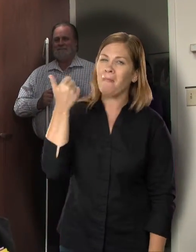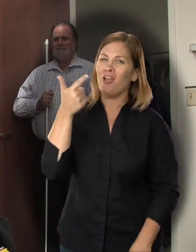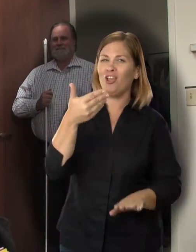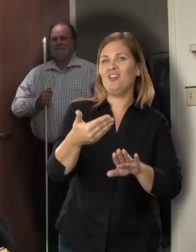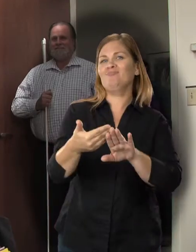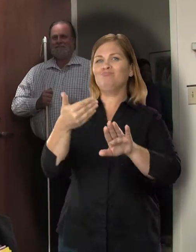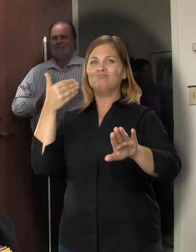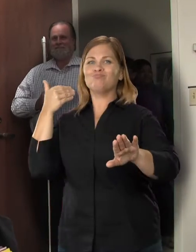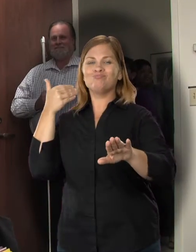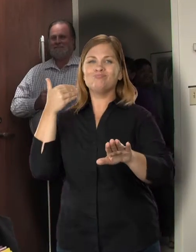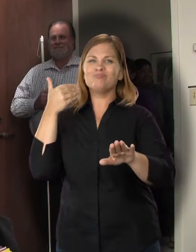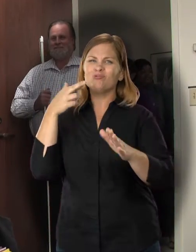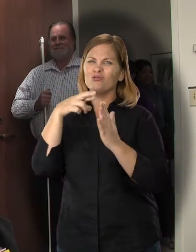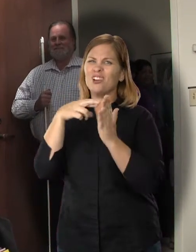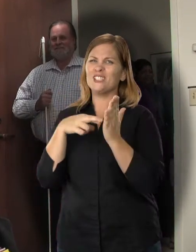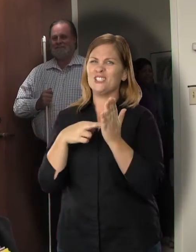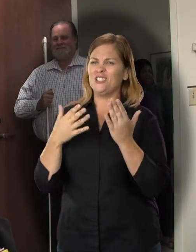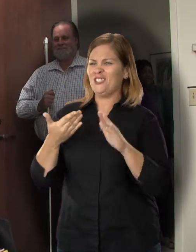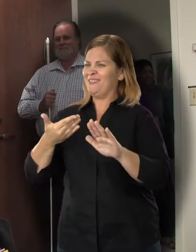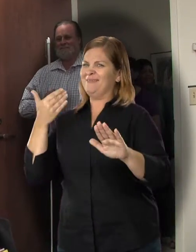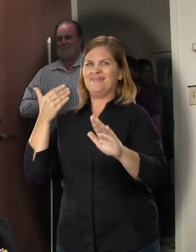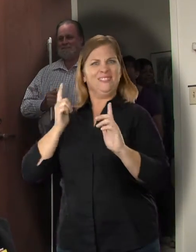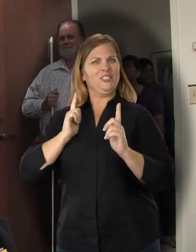Registering to vote before Election Day has many advantages,